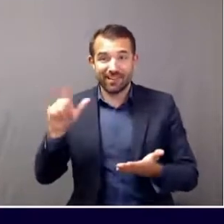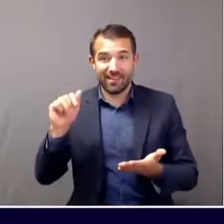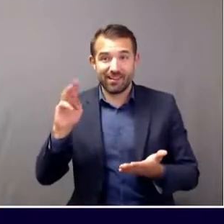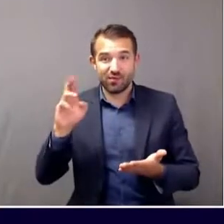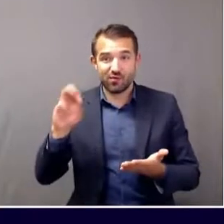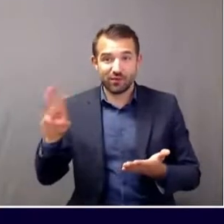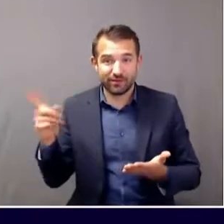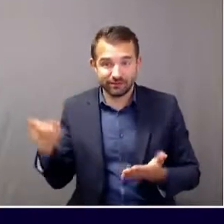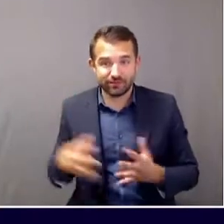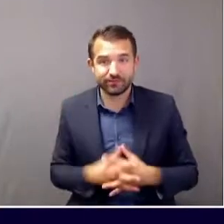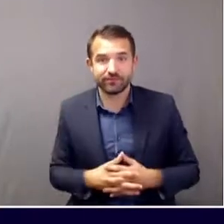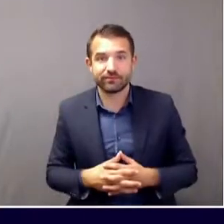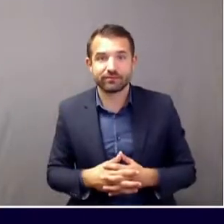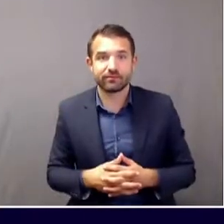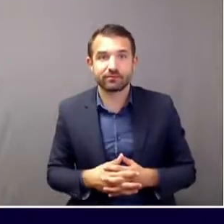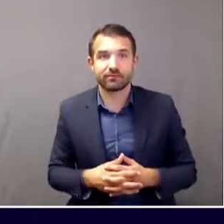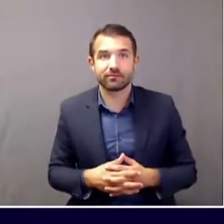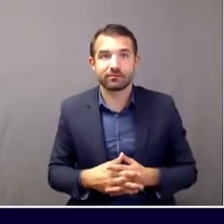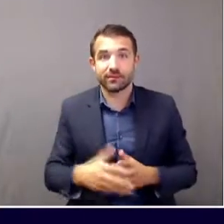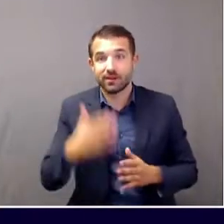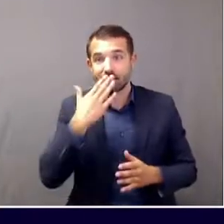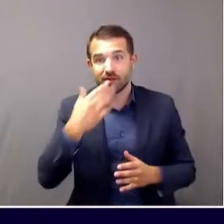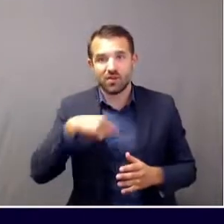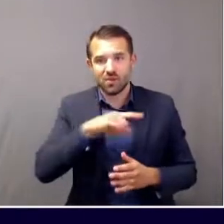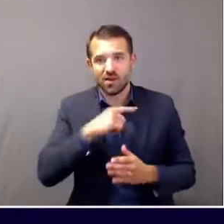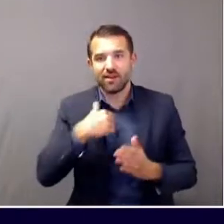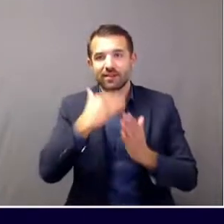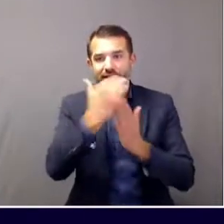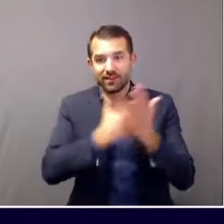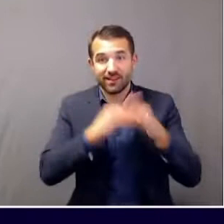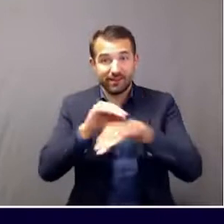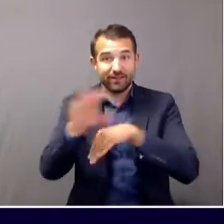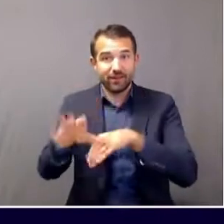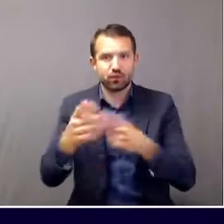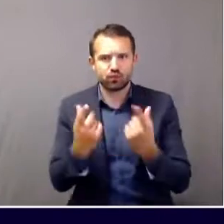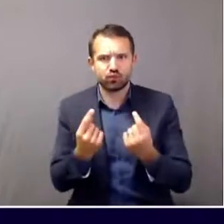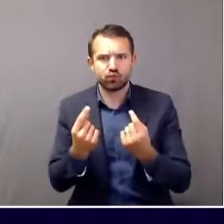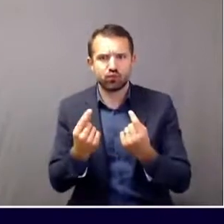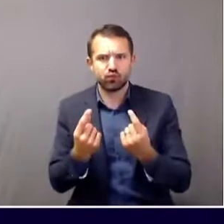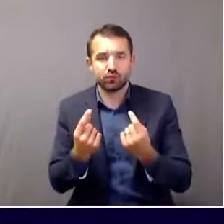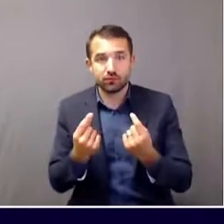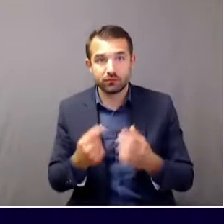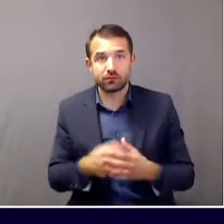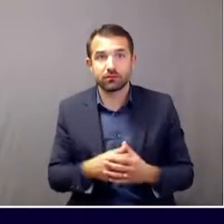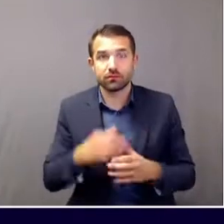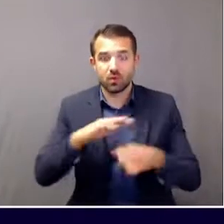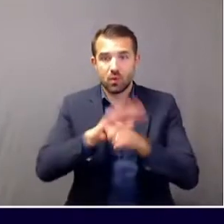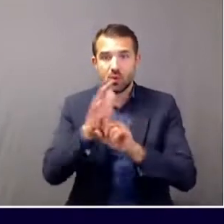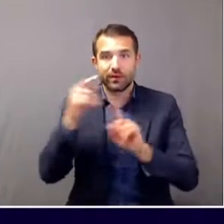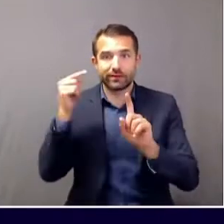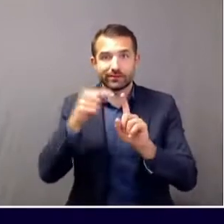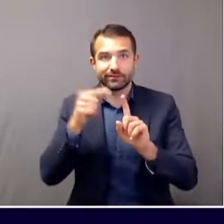actually posted guidance on the curve in nineteen